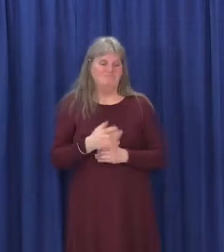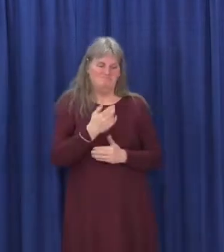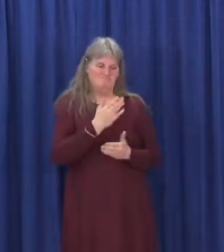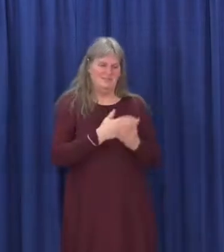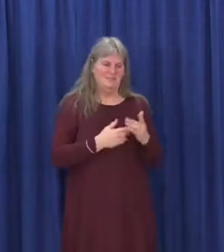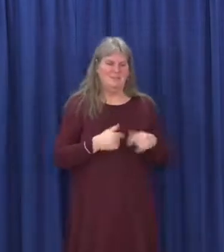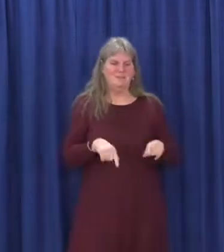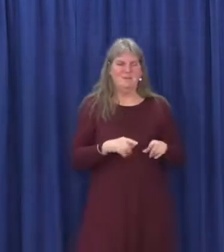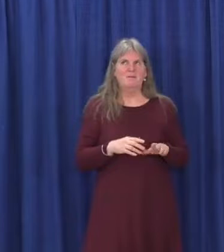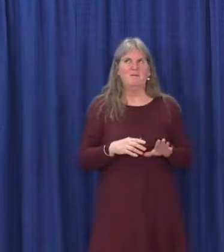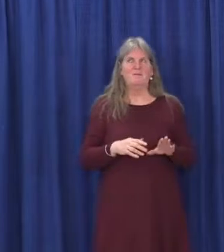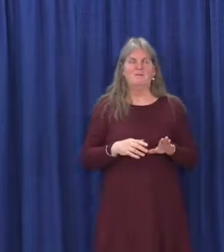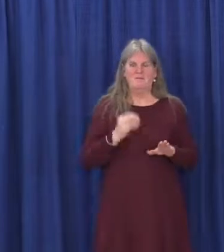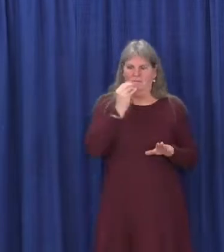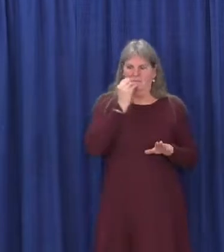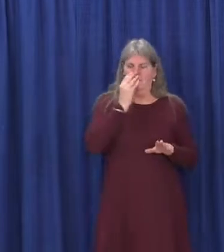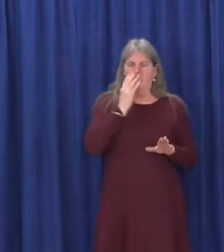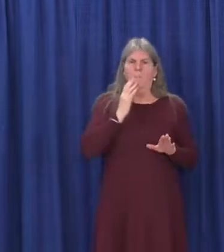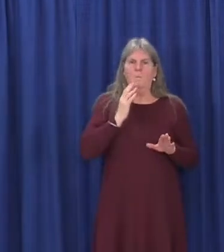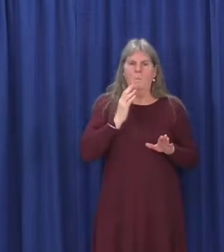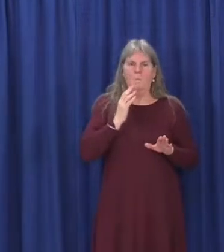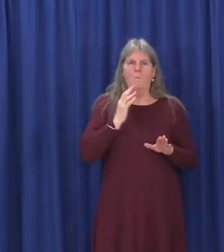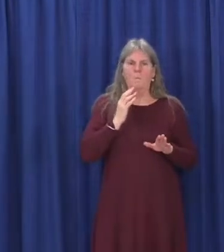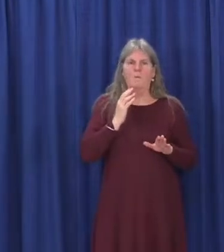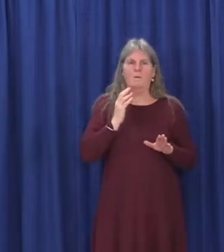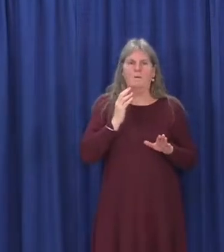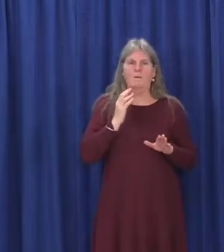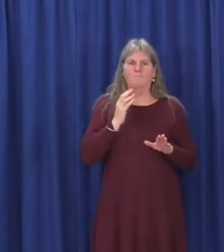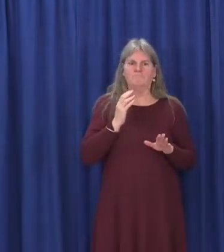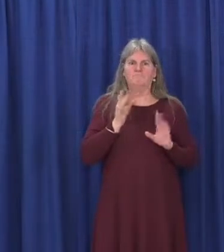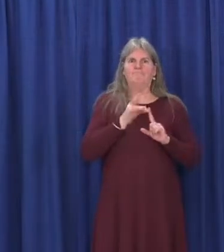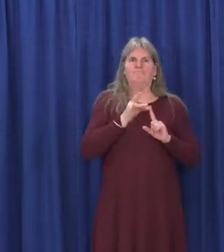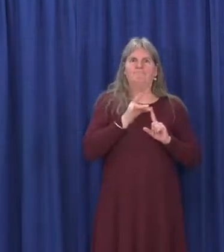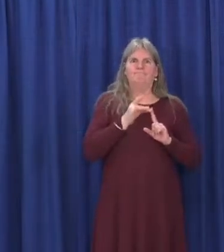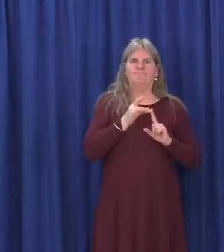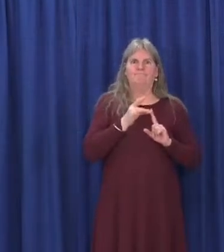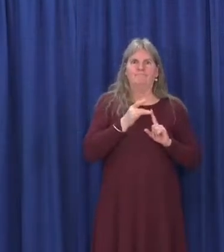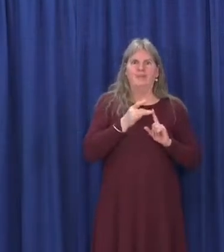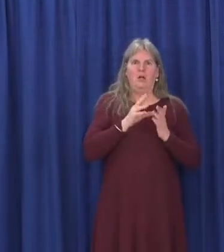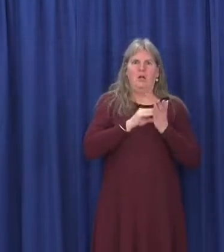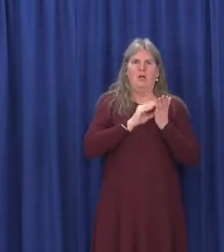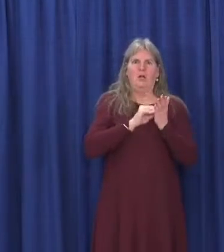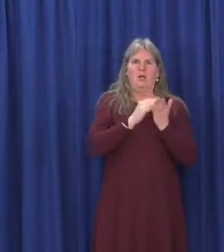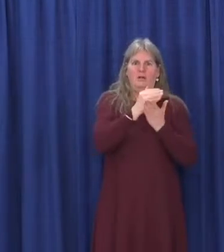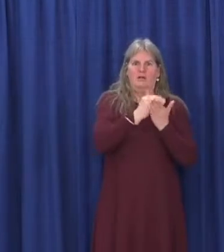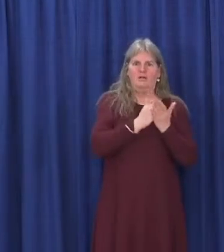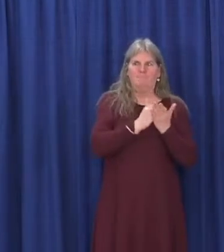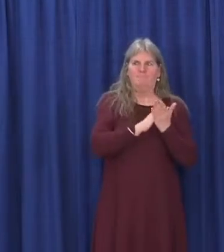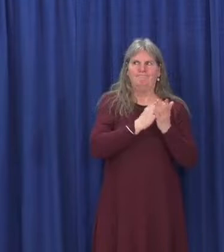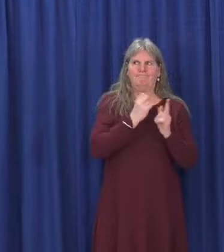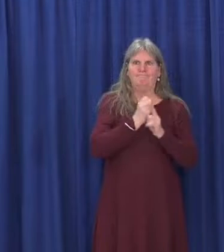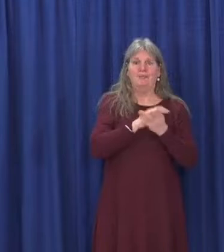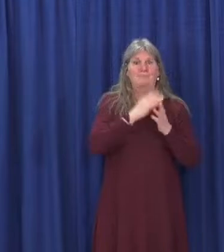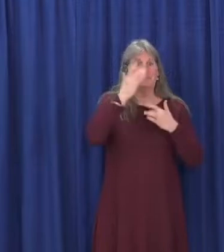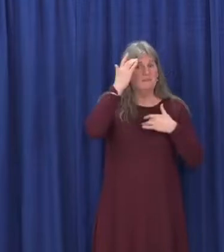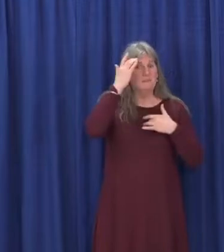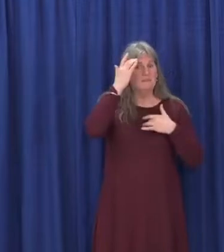by contracting disease and-- and getting sick and-- and there are ways